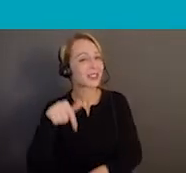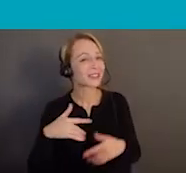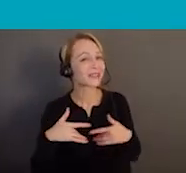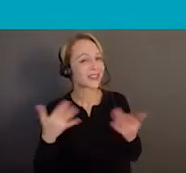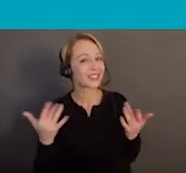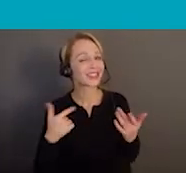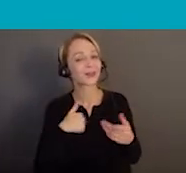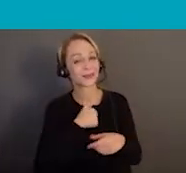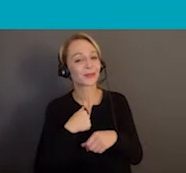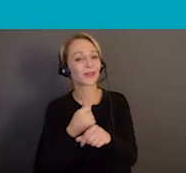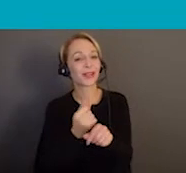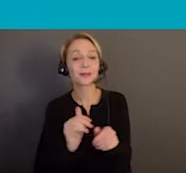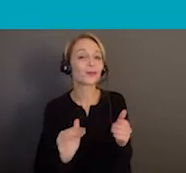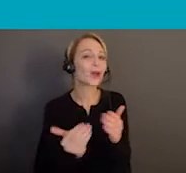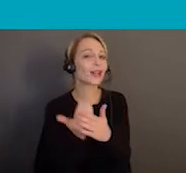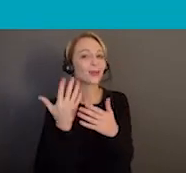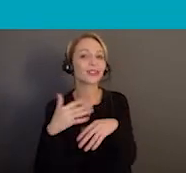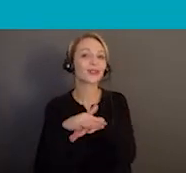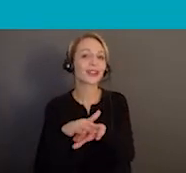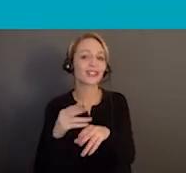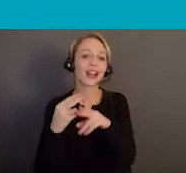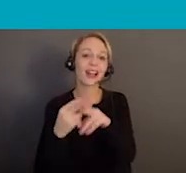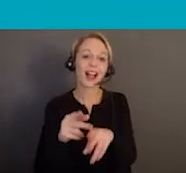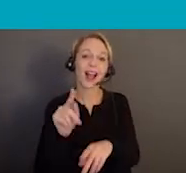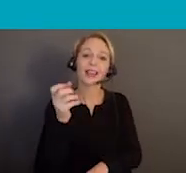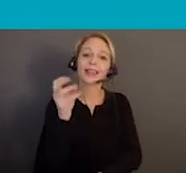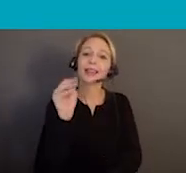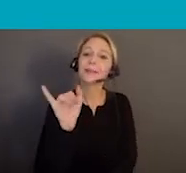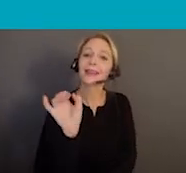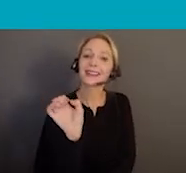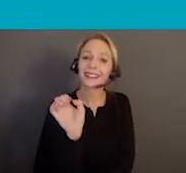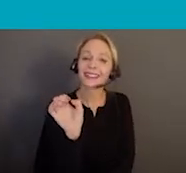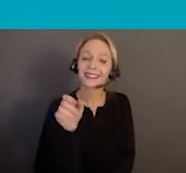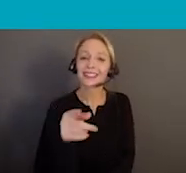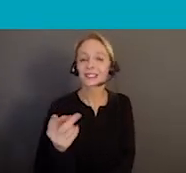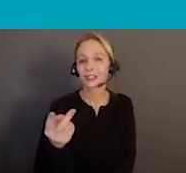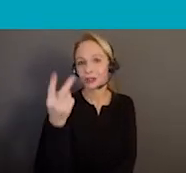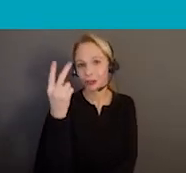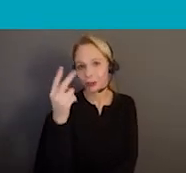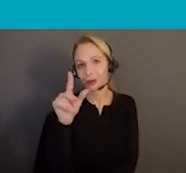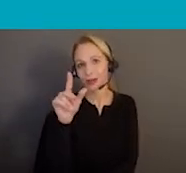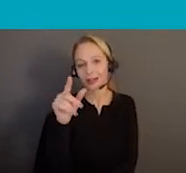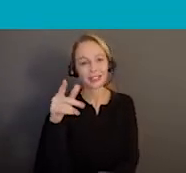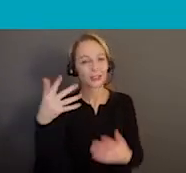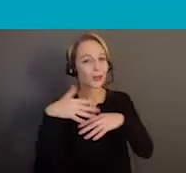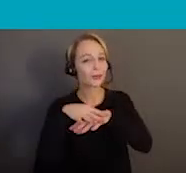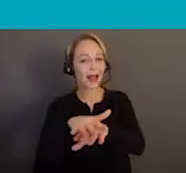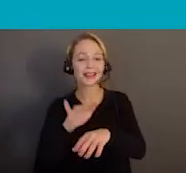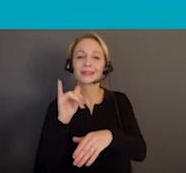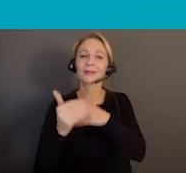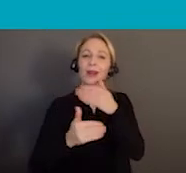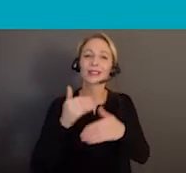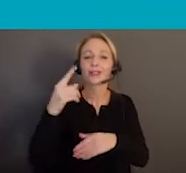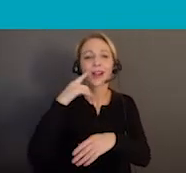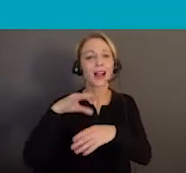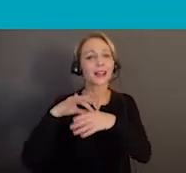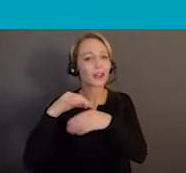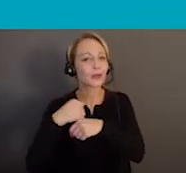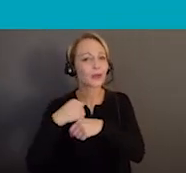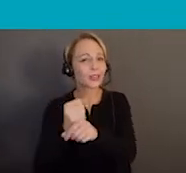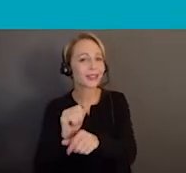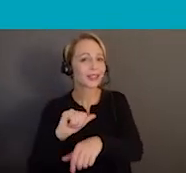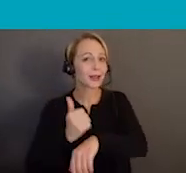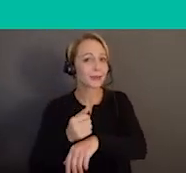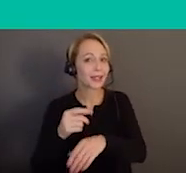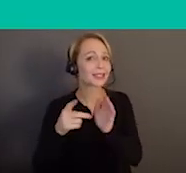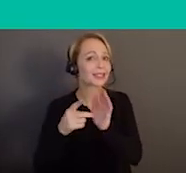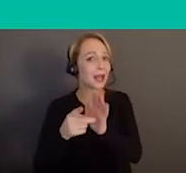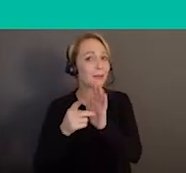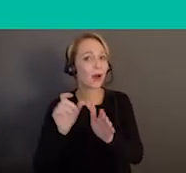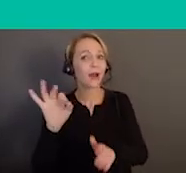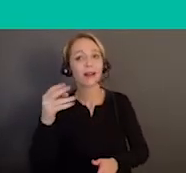JUST FOR THIS EVENT WE HAVE CREATED THEMIE.